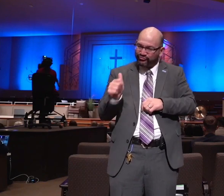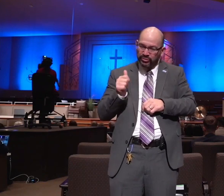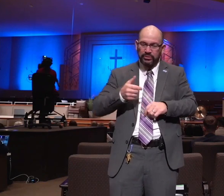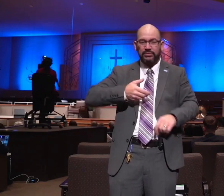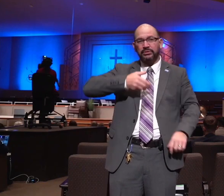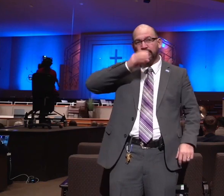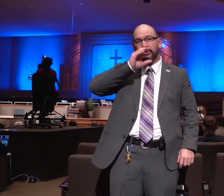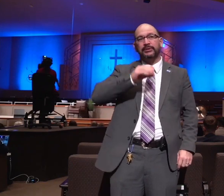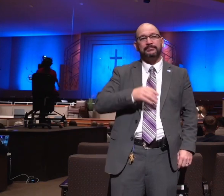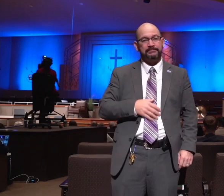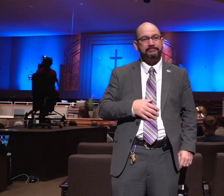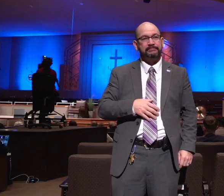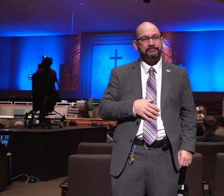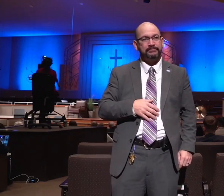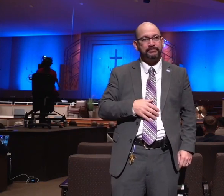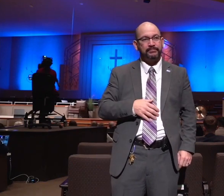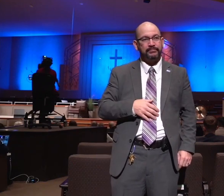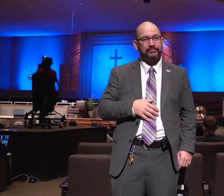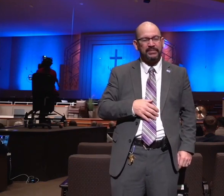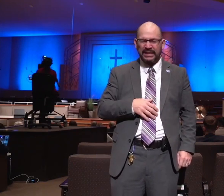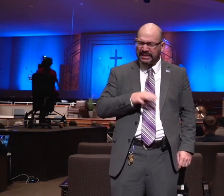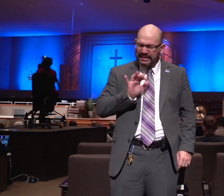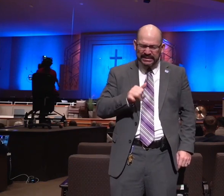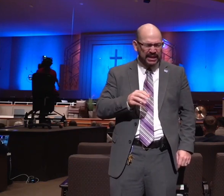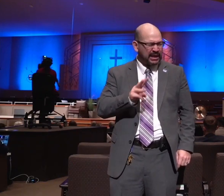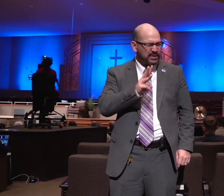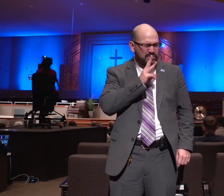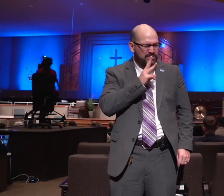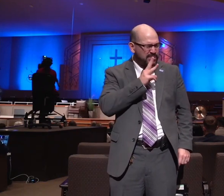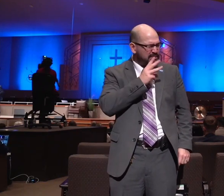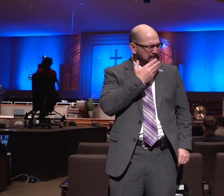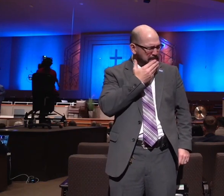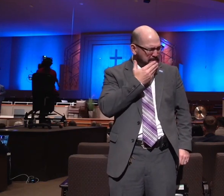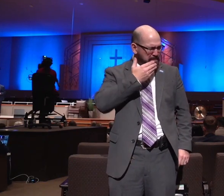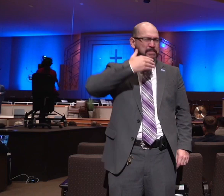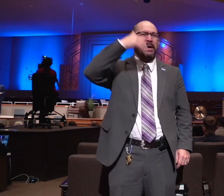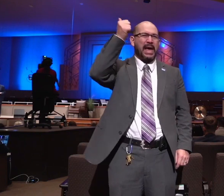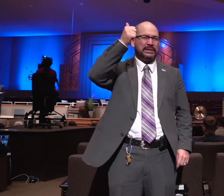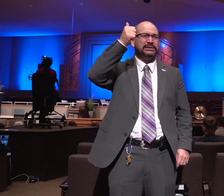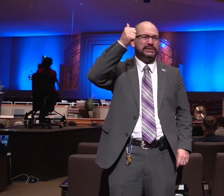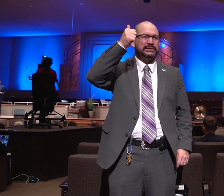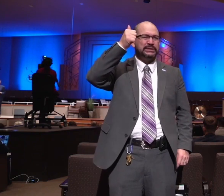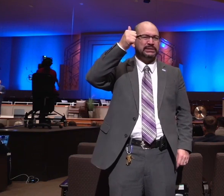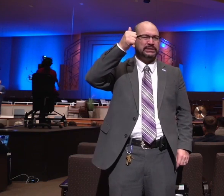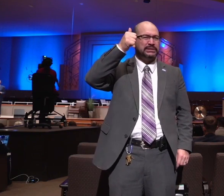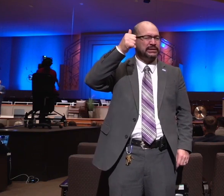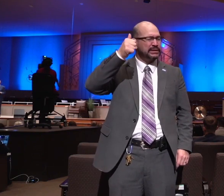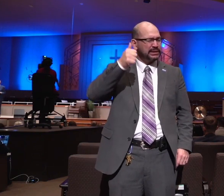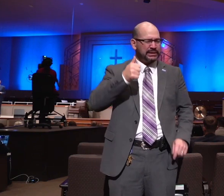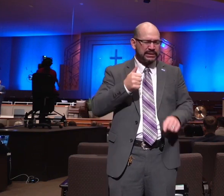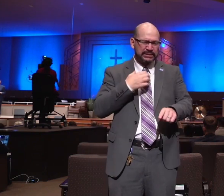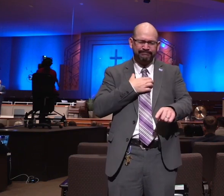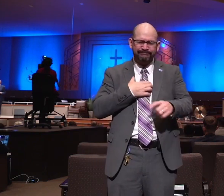no water as satisfying as the water from